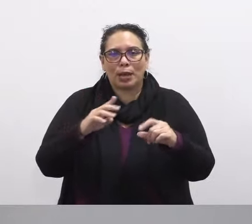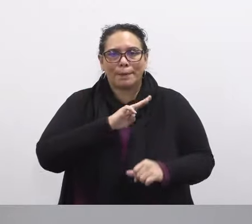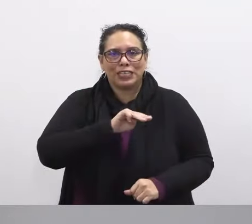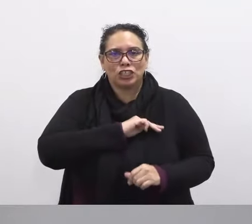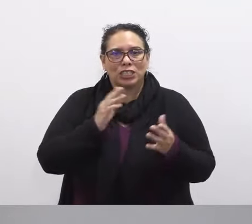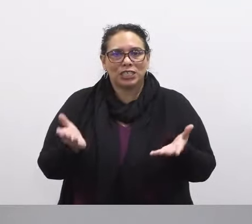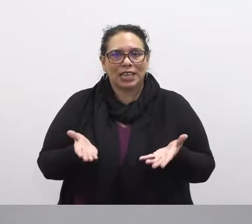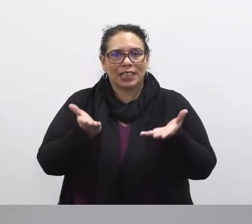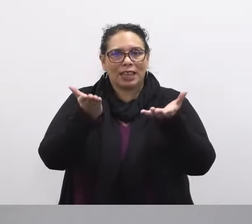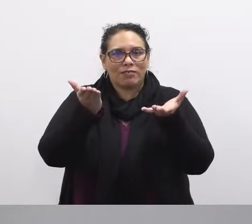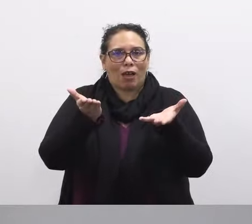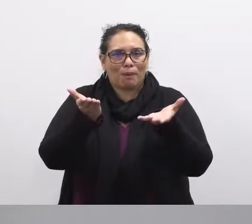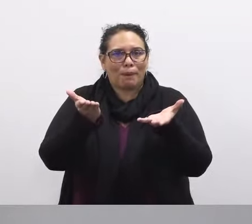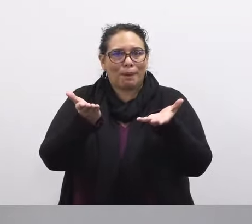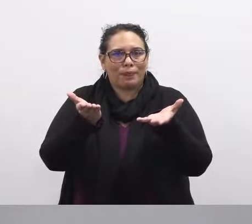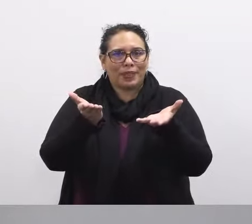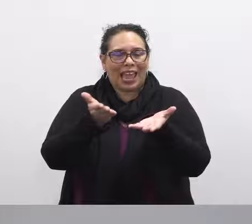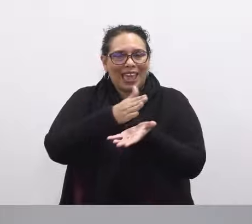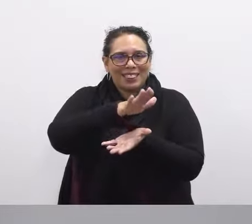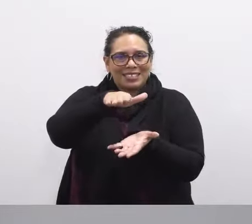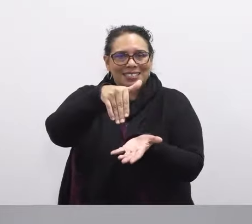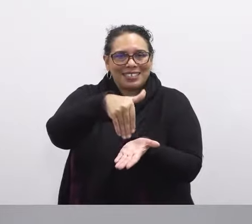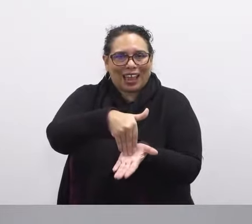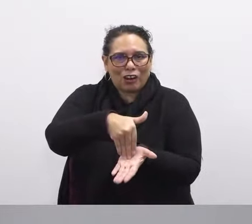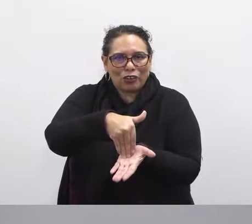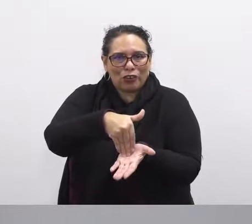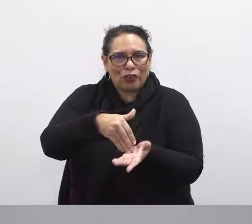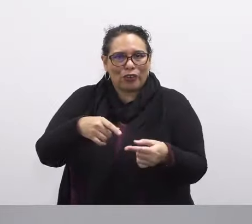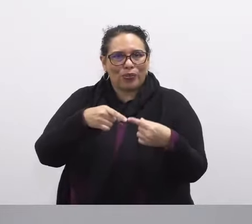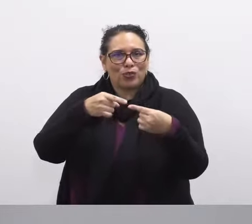and center the struggles and the activism